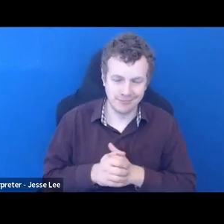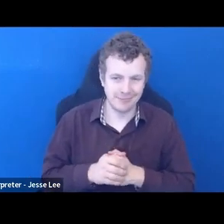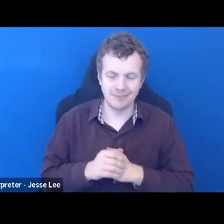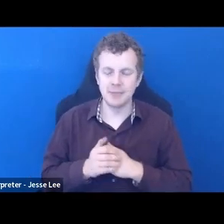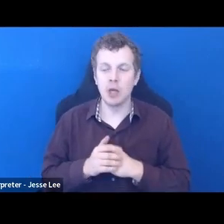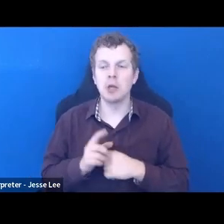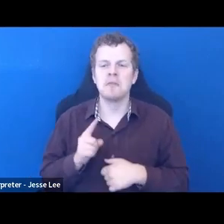It's not linear.